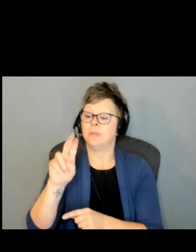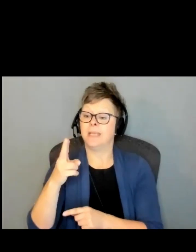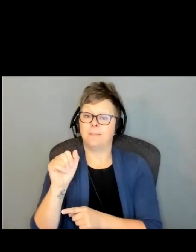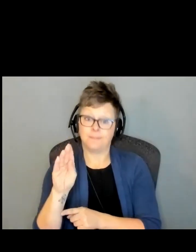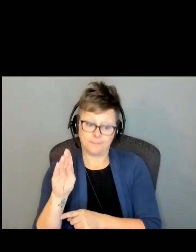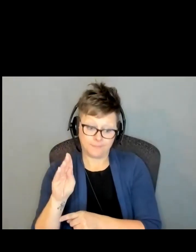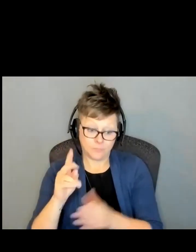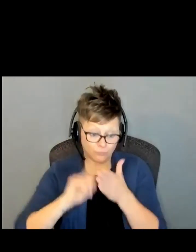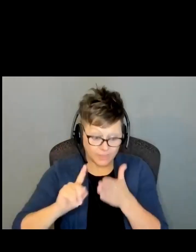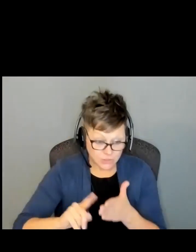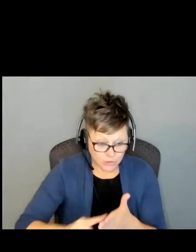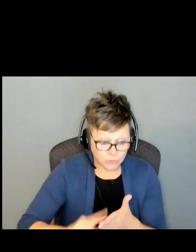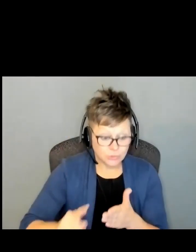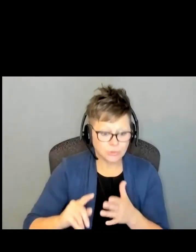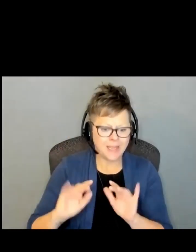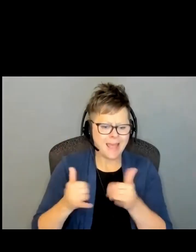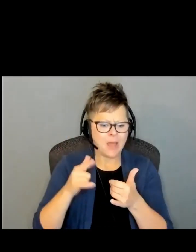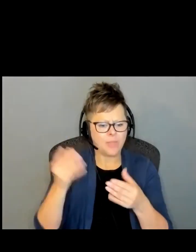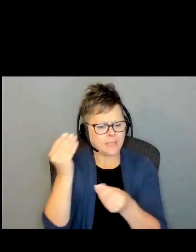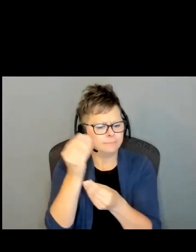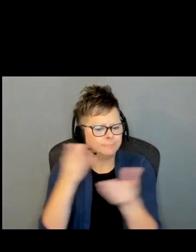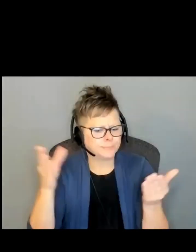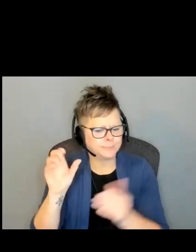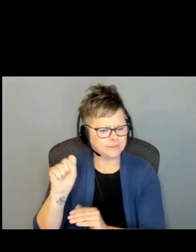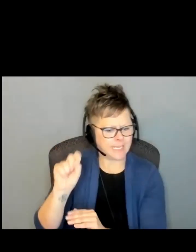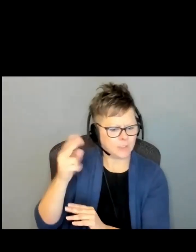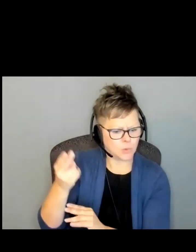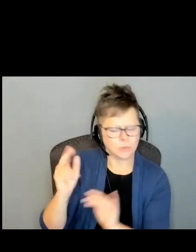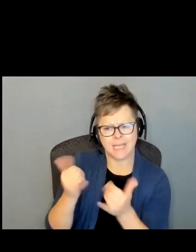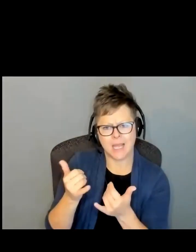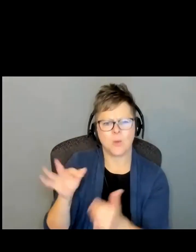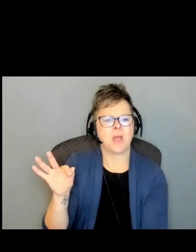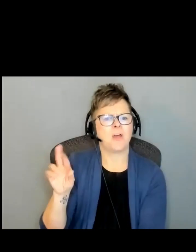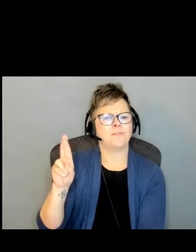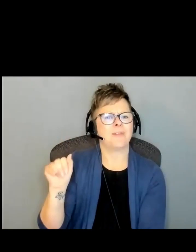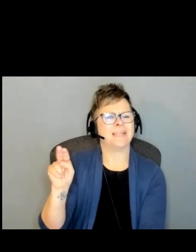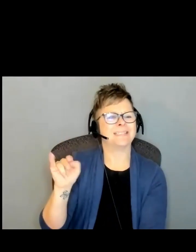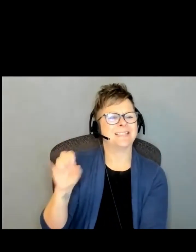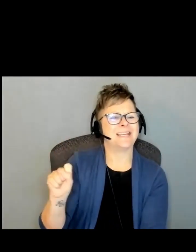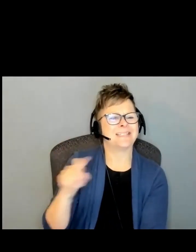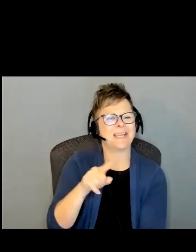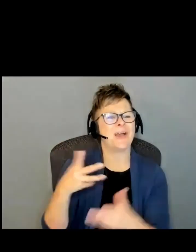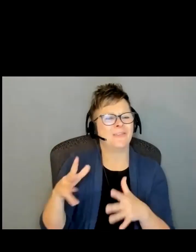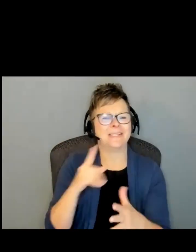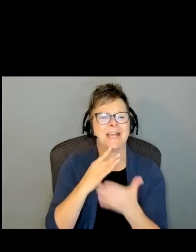to key stakeholders? I think this was touched on earlier, so Francis is ready to take the pain out of that question.